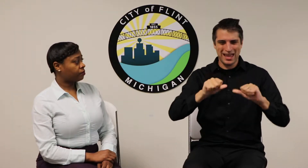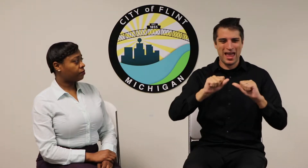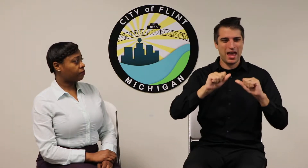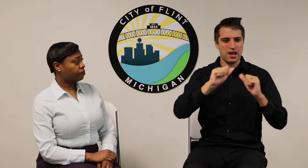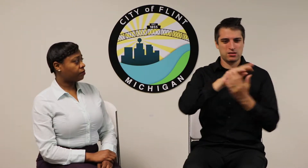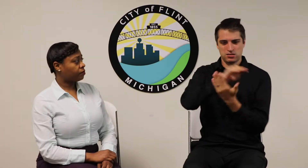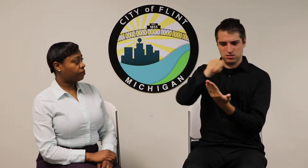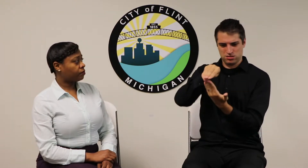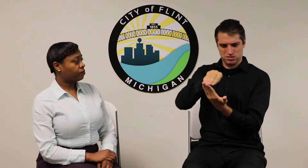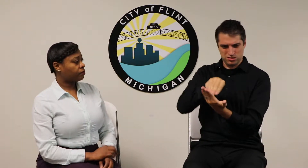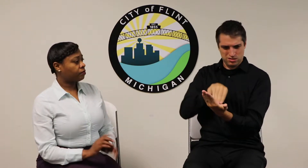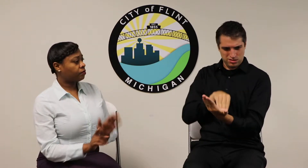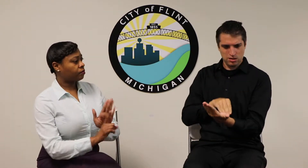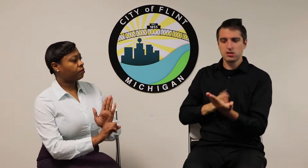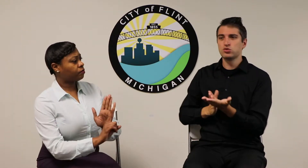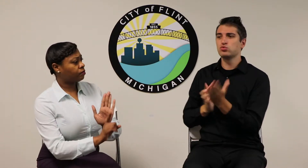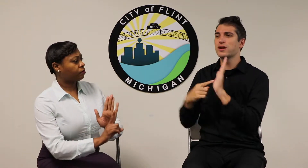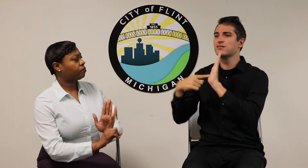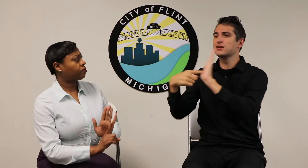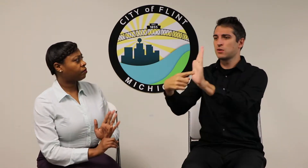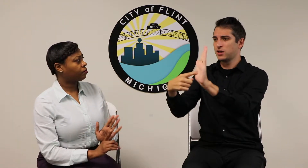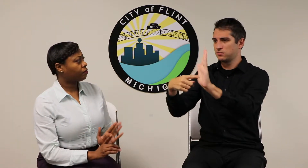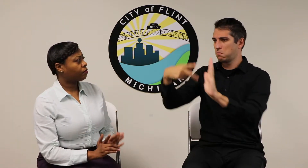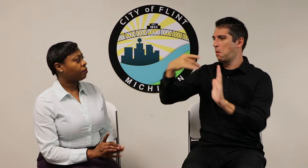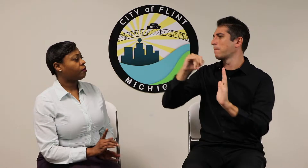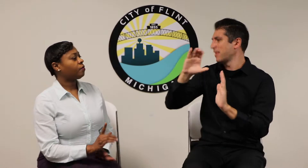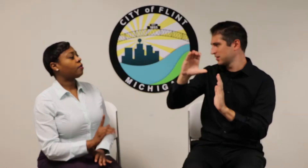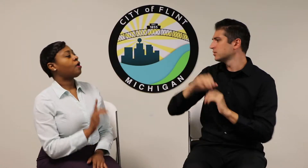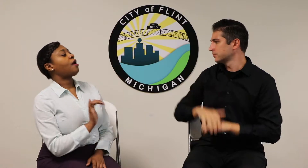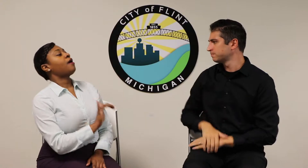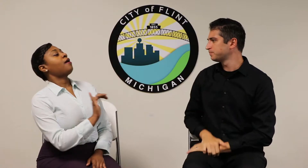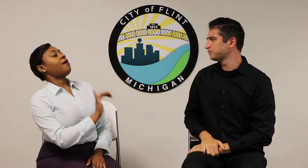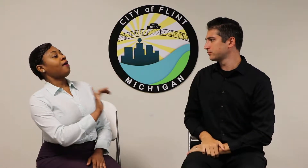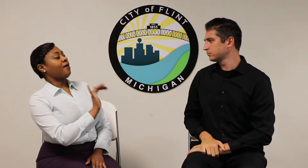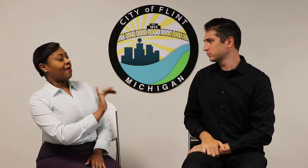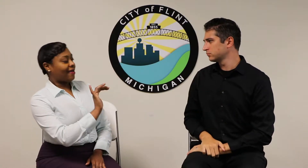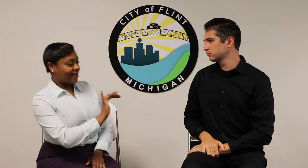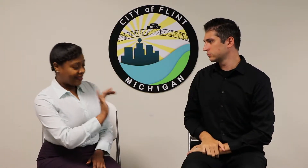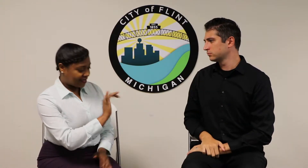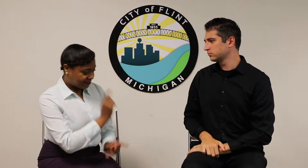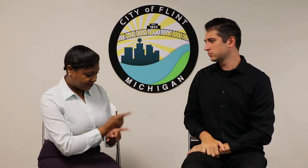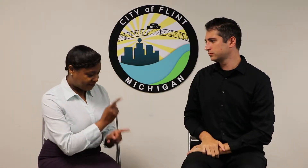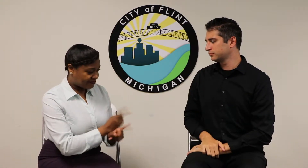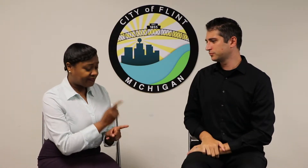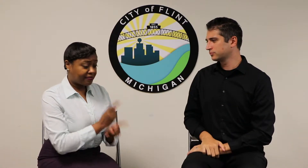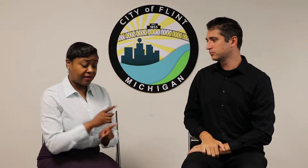I have to make it clear in my own house. Right, right, right.